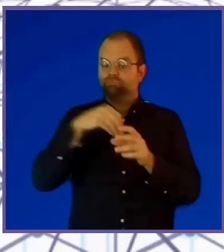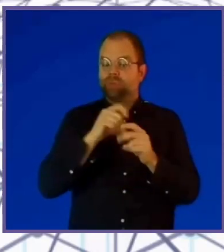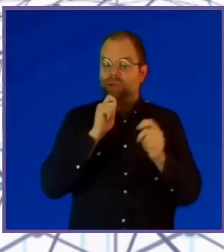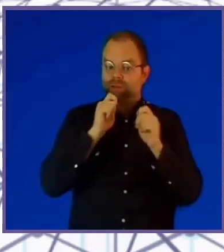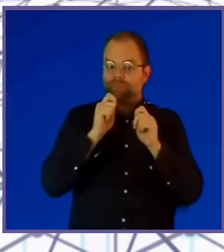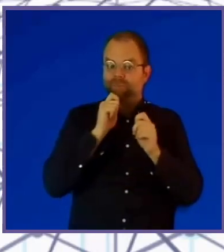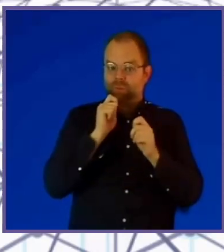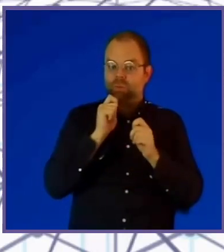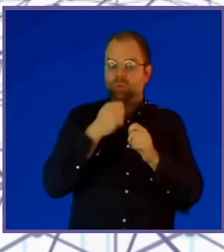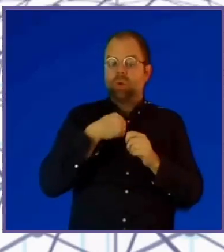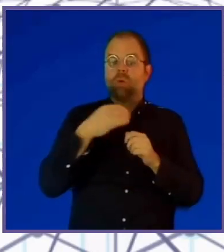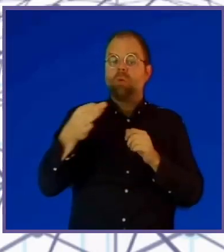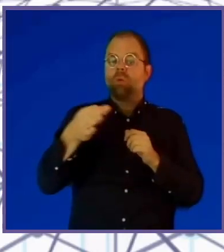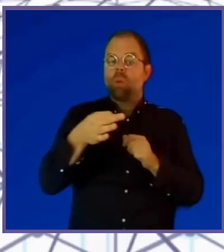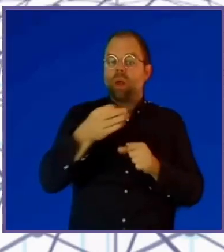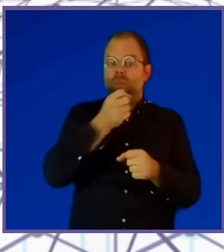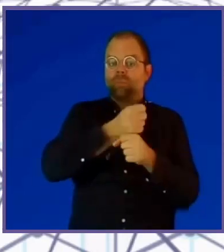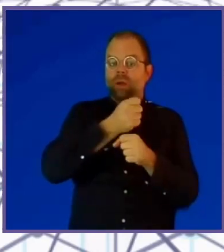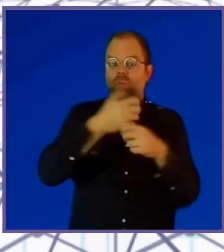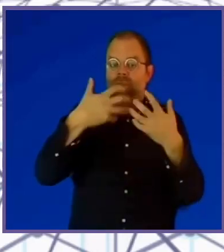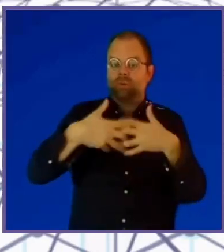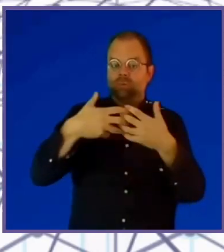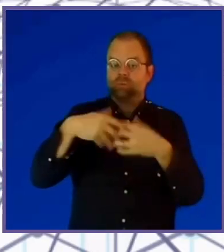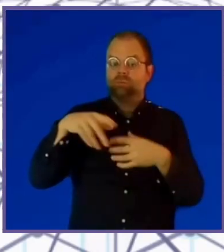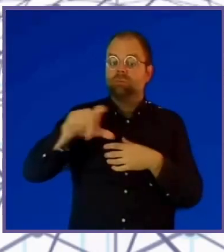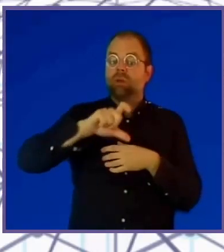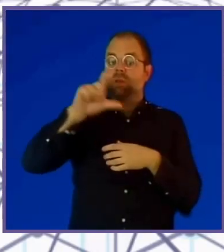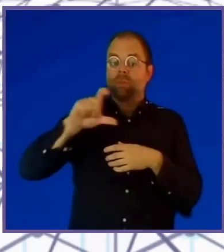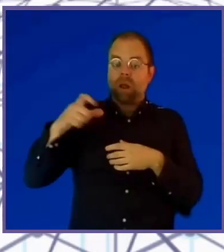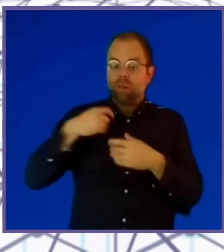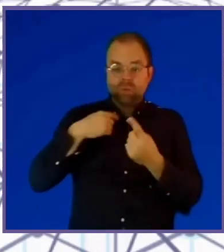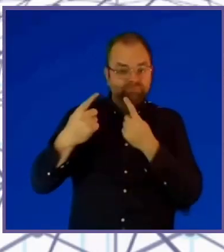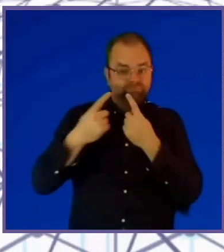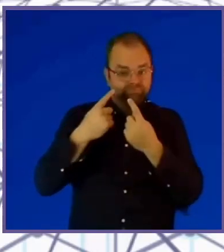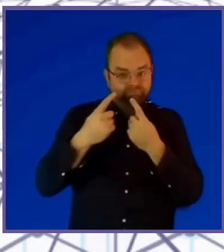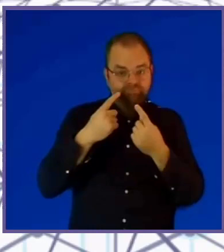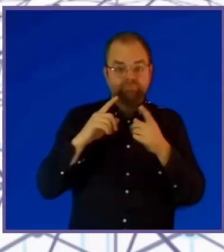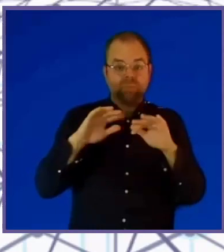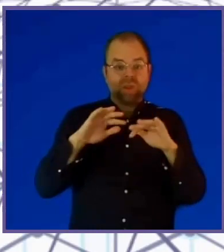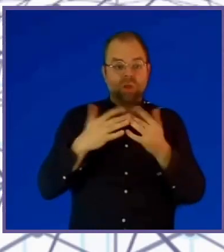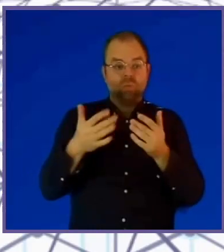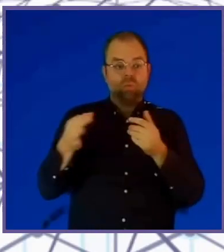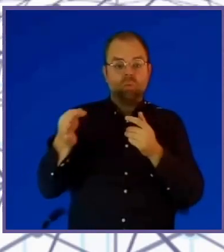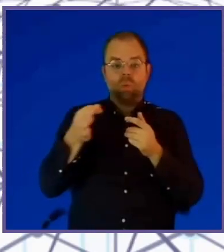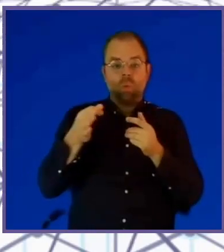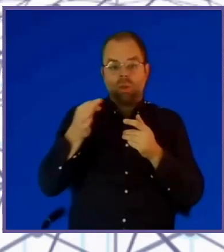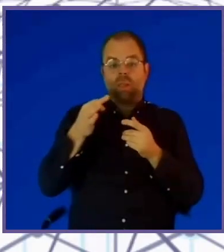not just engineers, not just working as an engineer and health professionals, not just working as a health professional.